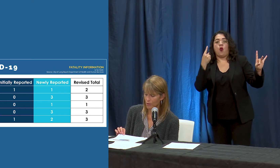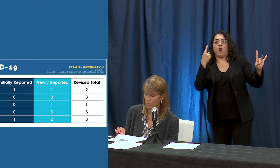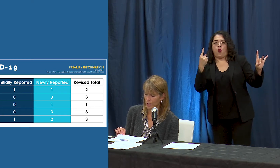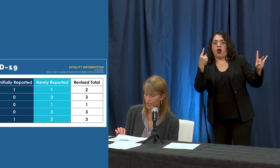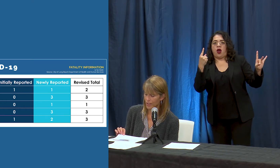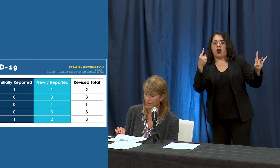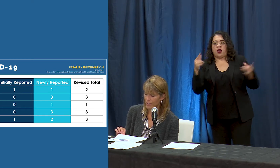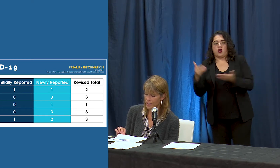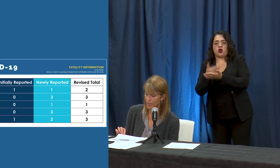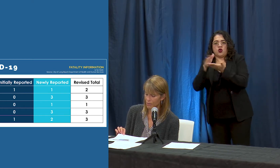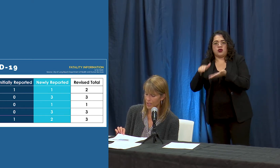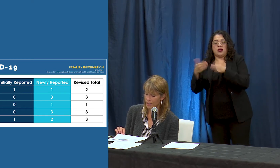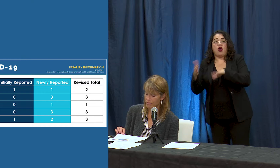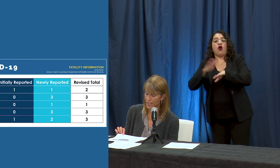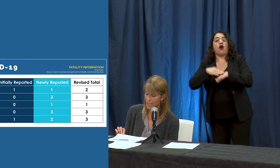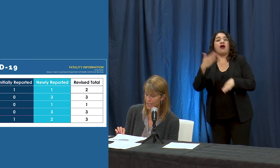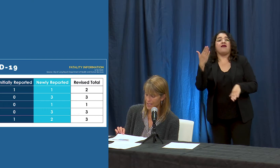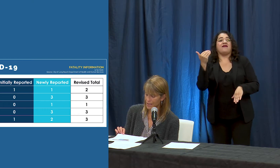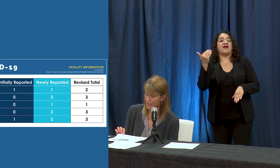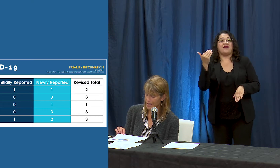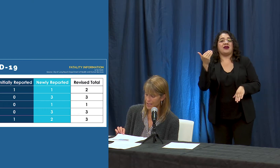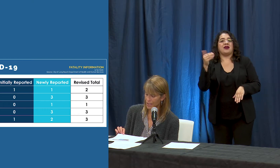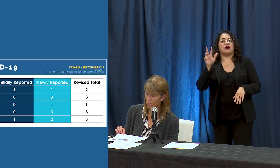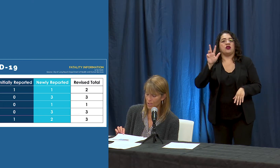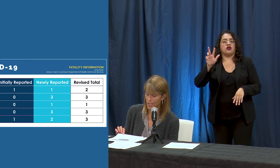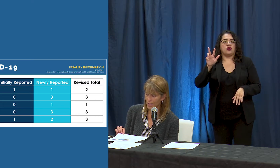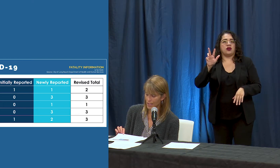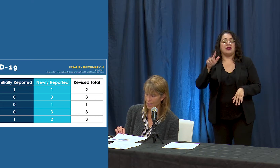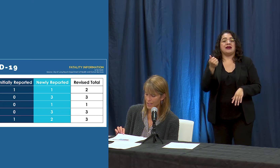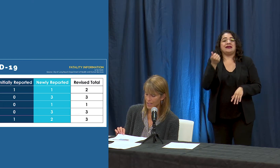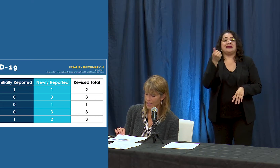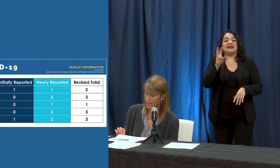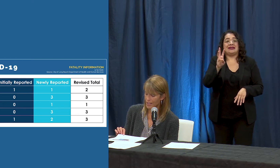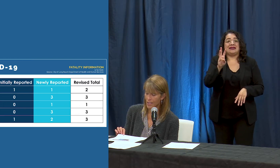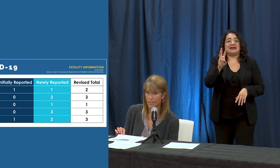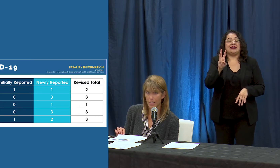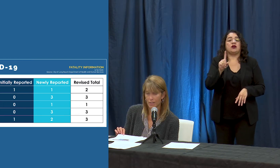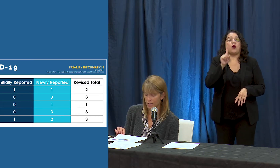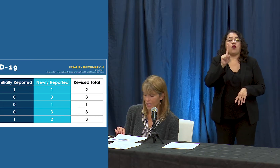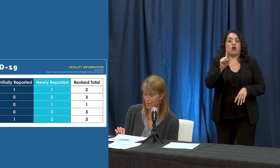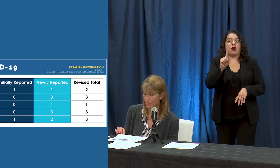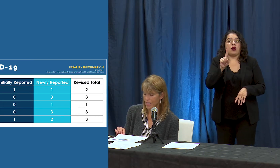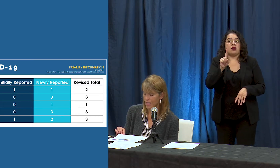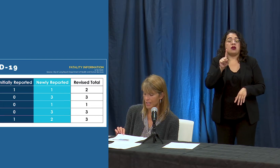reported, on the 15th we had 3, the 16th 1, the 17th we had 3, and on